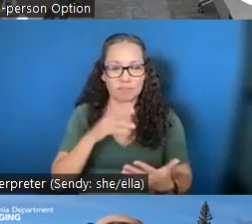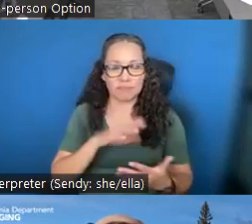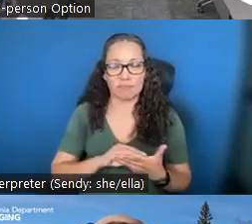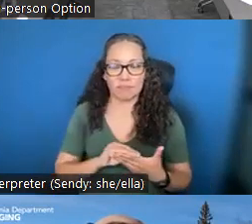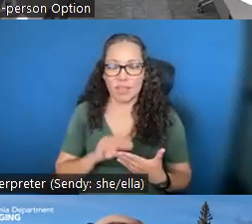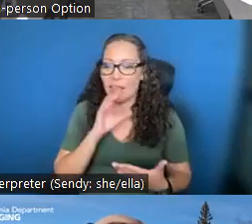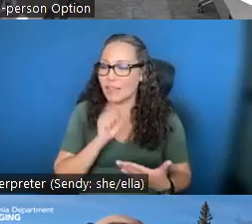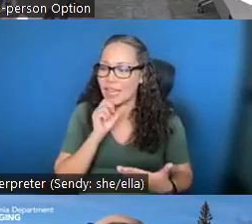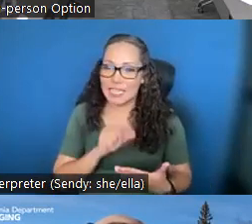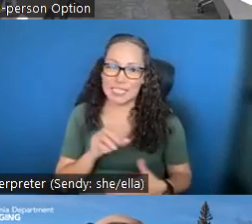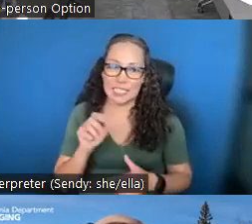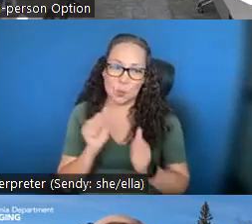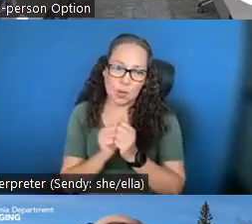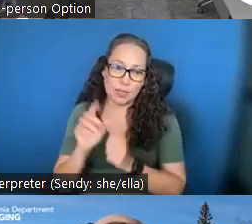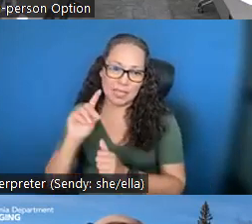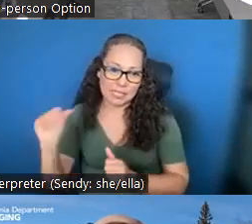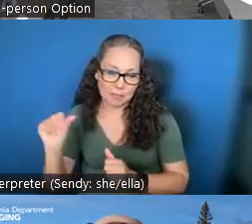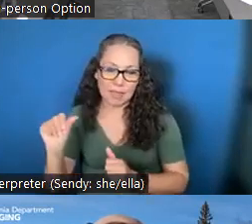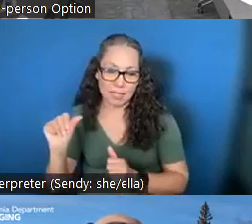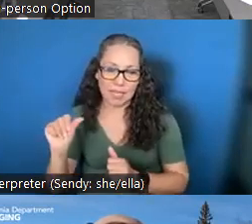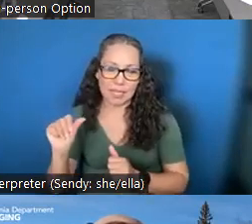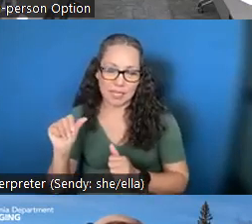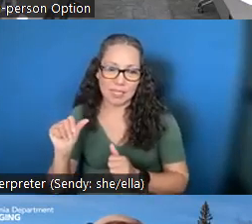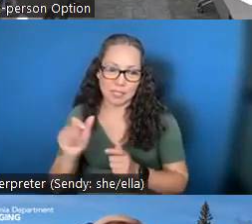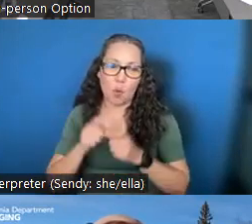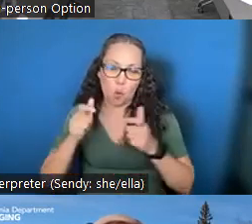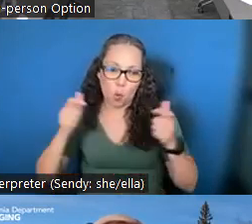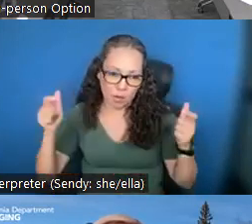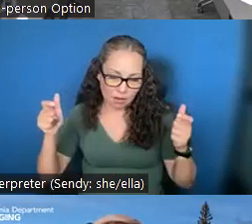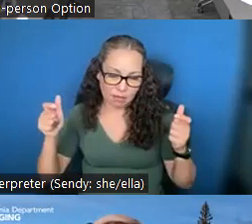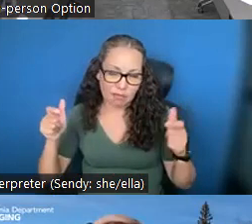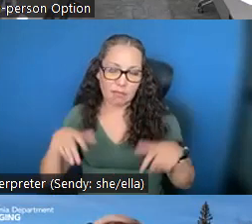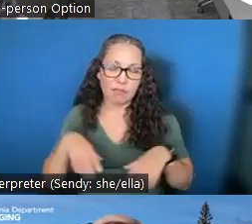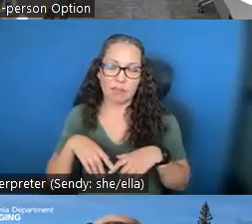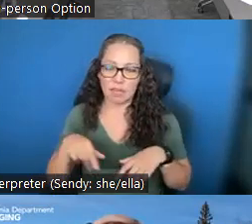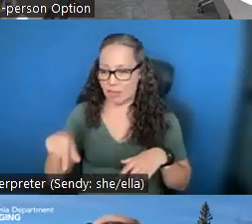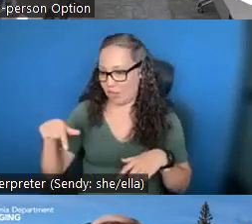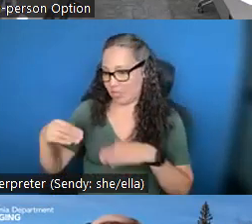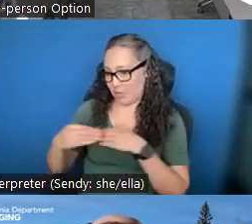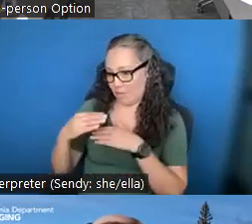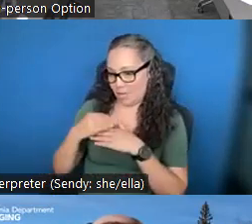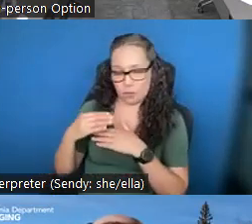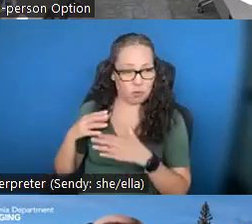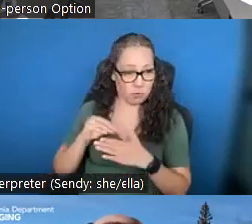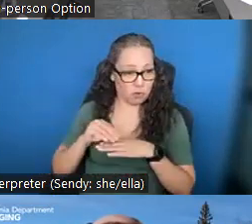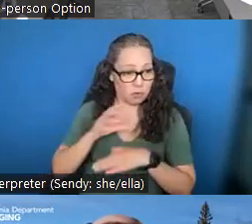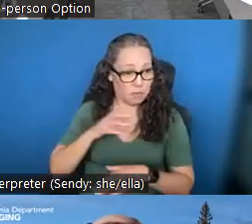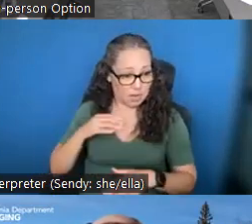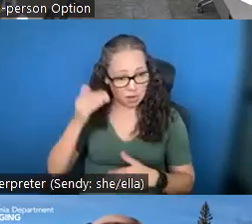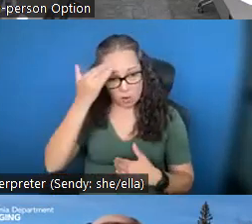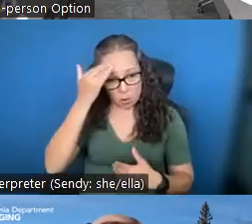is growing and this advisory committee knows that best um throughout the report you'll see